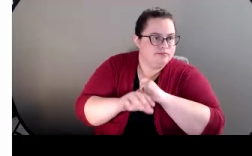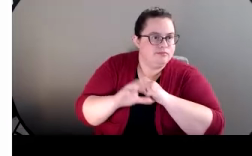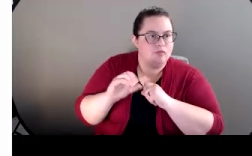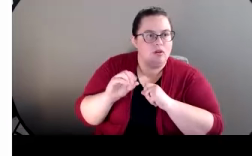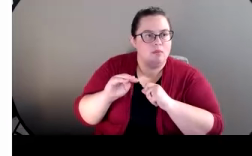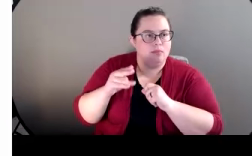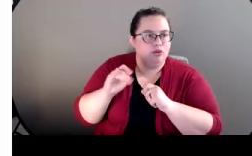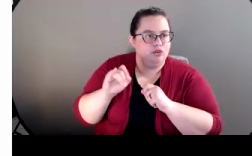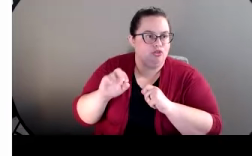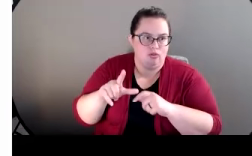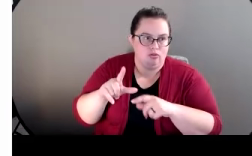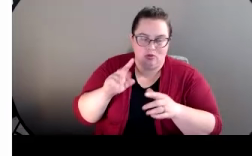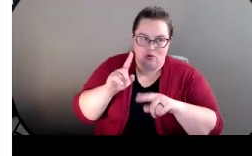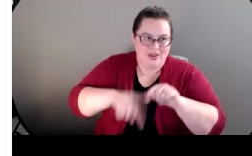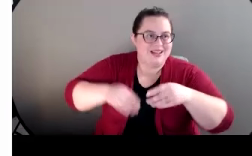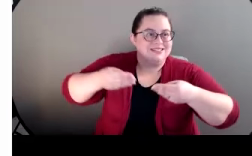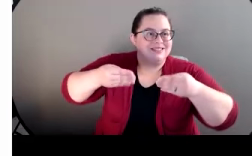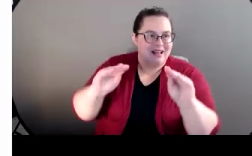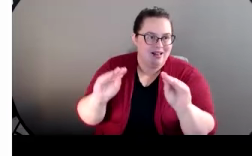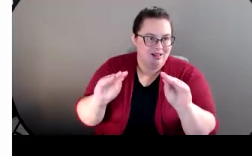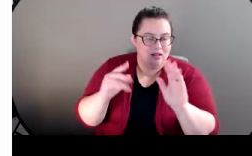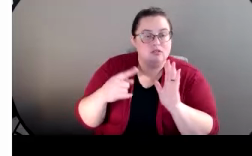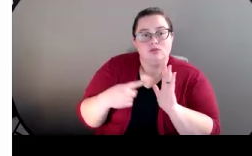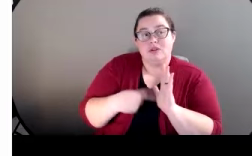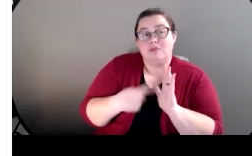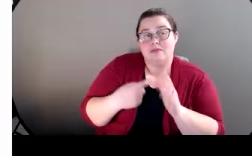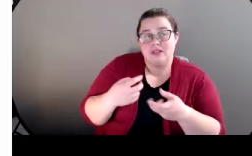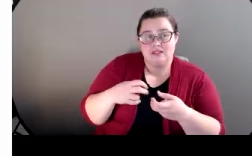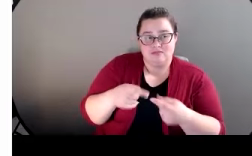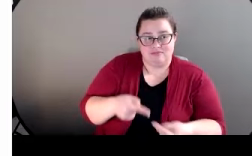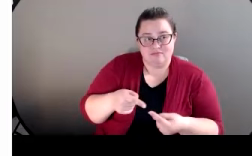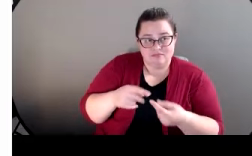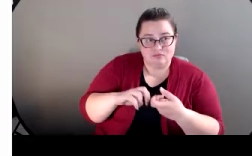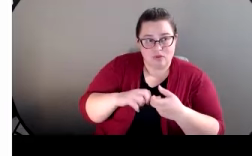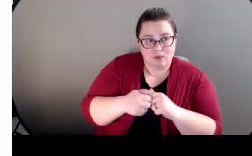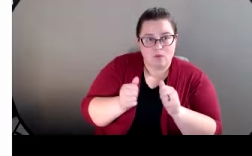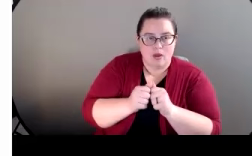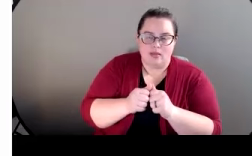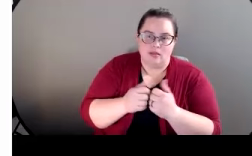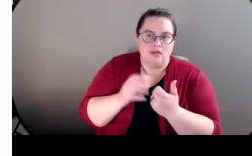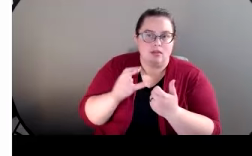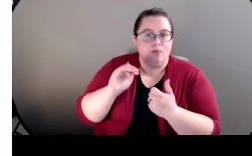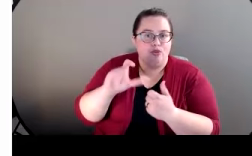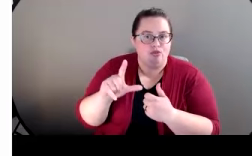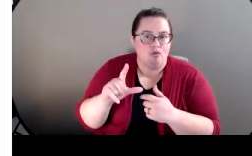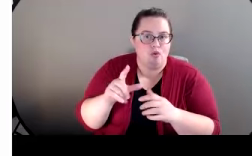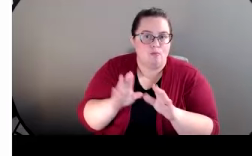Now, this is sometimes a problem with, when we're dealing with a commercial bookstore because they legally